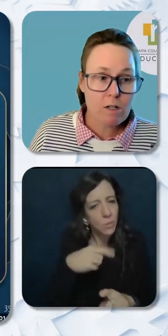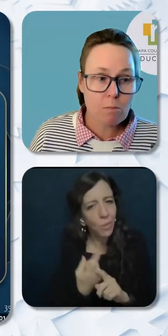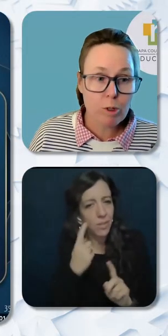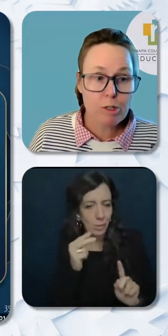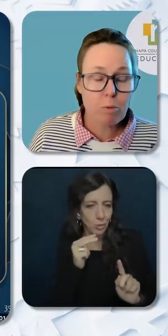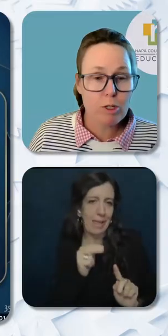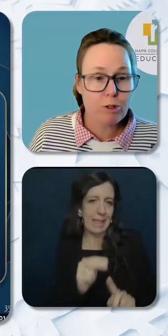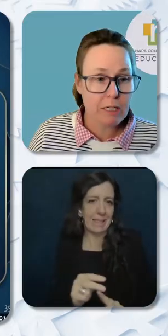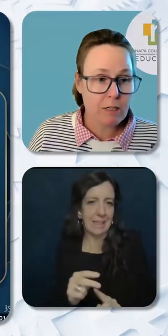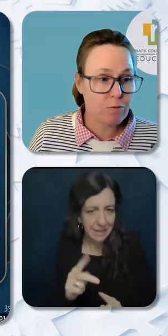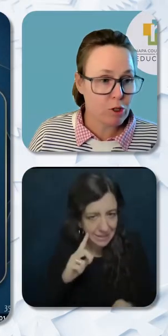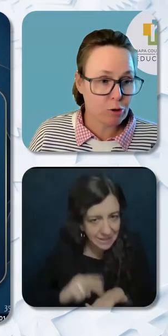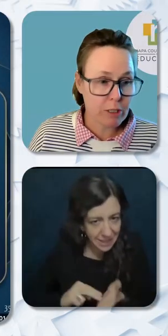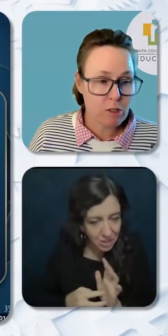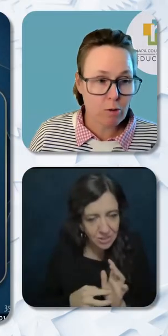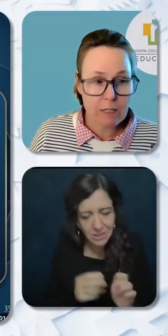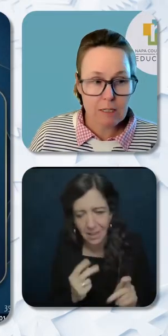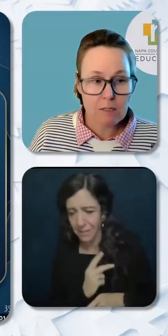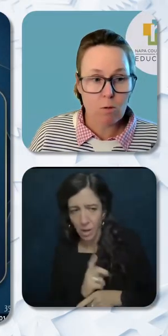where more supports are needed for children. So,